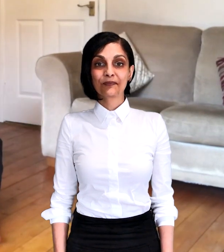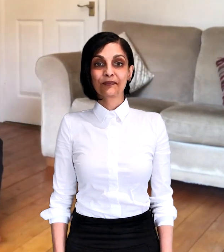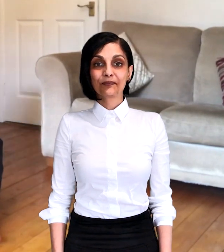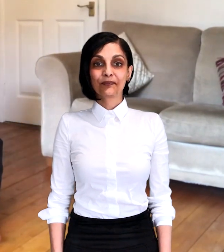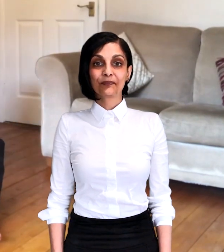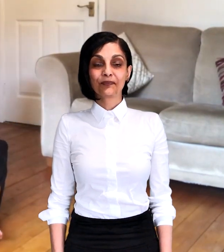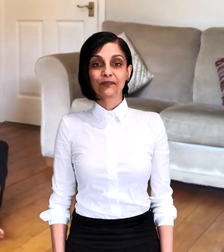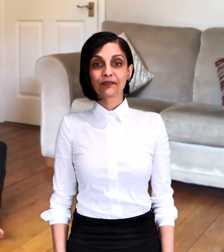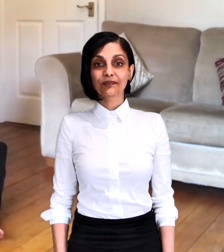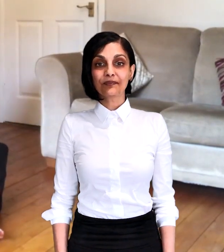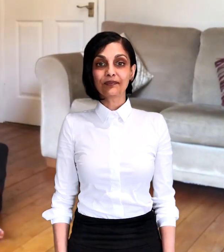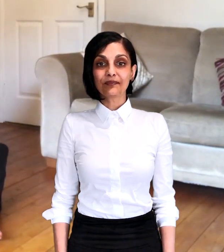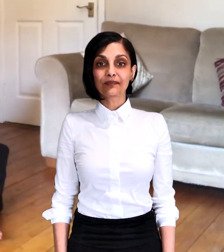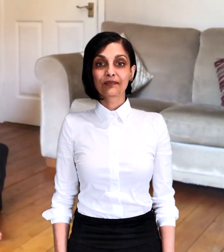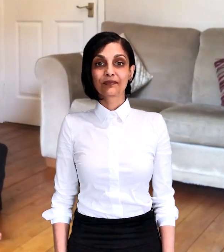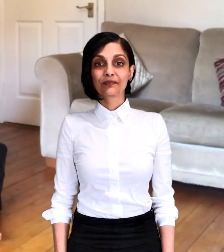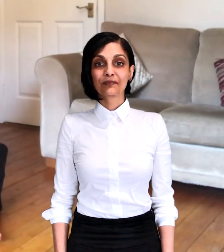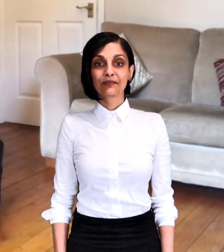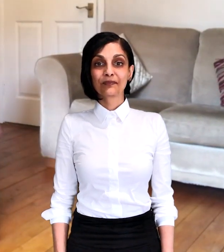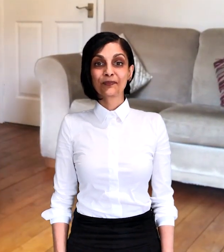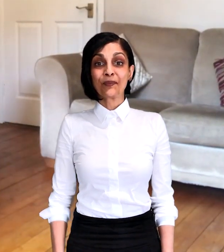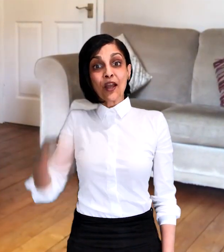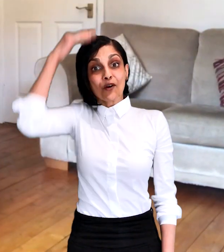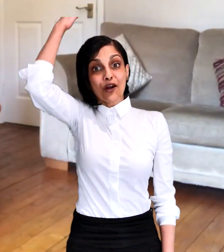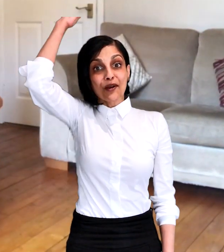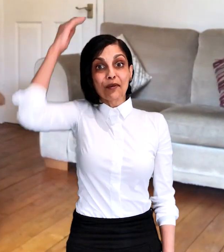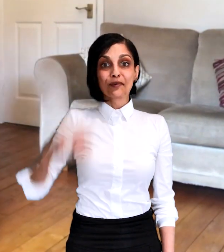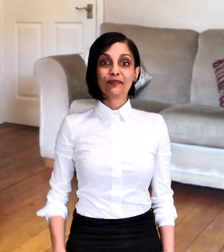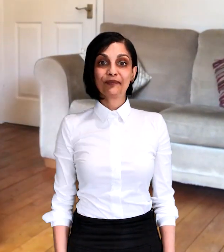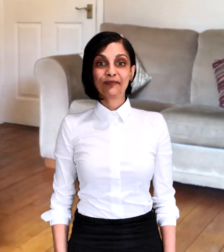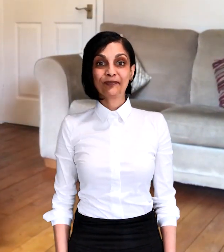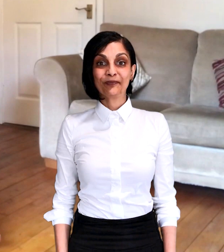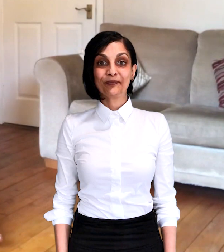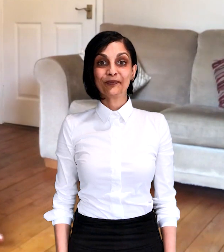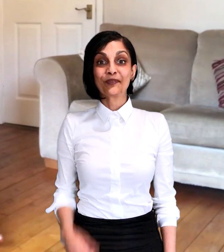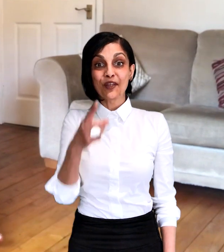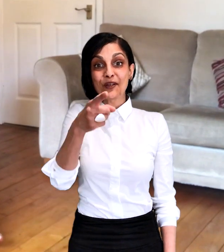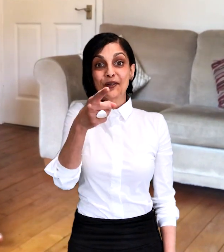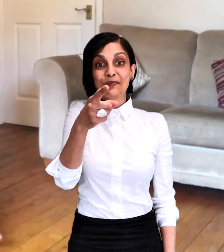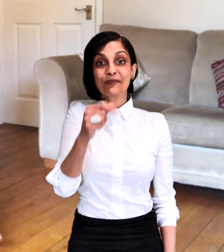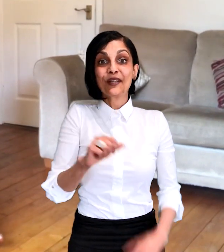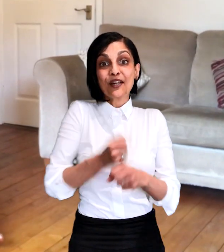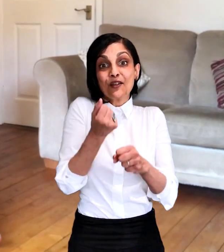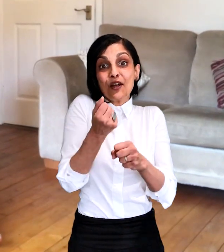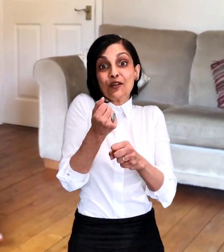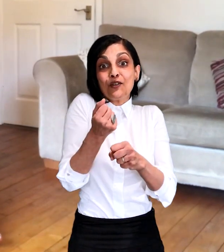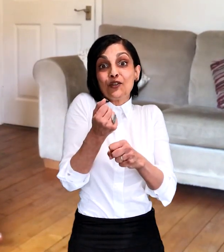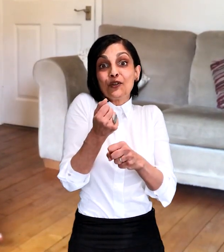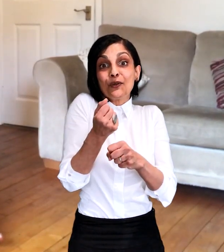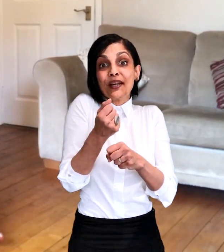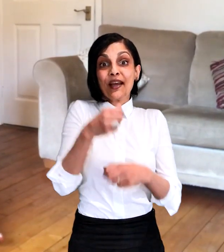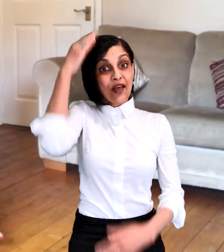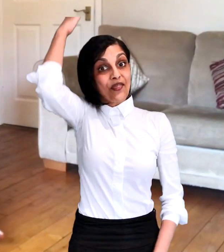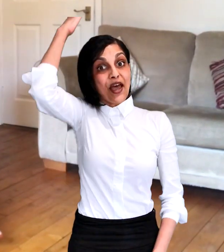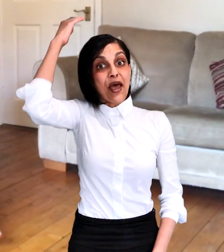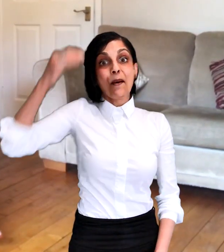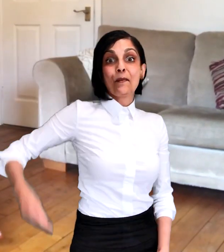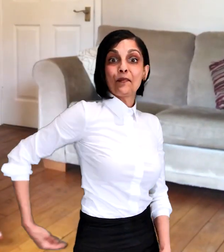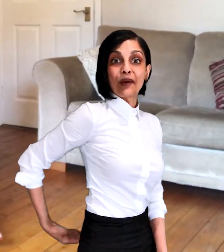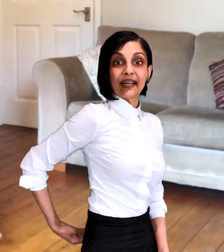Lovely! Now if you have a grown up with you, you could have a go and see if you can do there back because its quite tricky